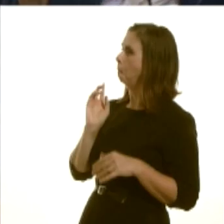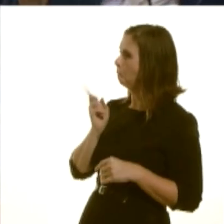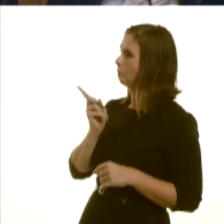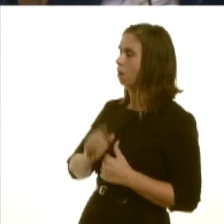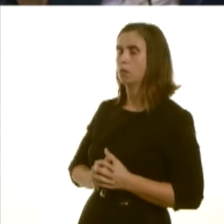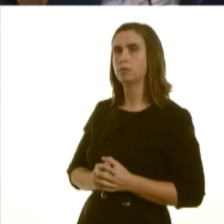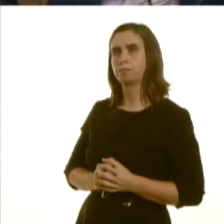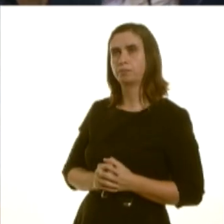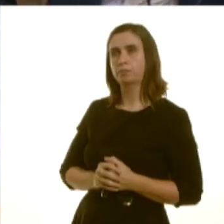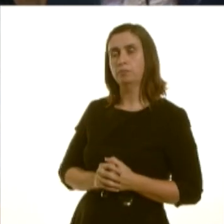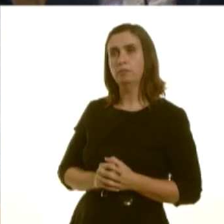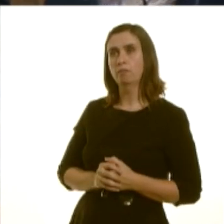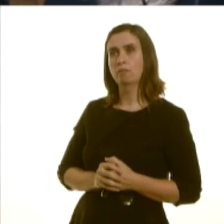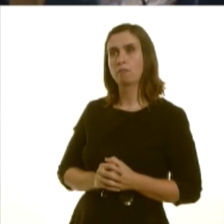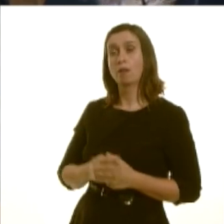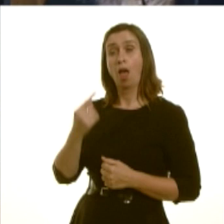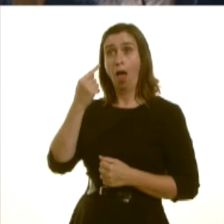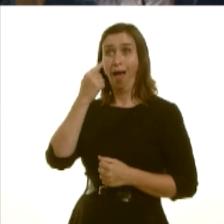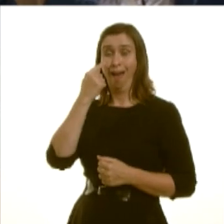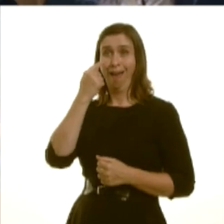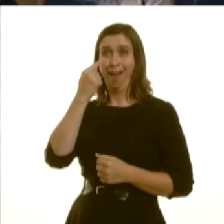that the number of people with eye disease will rise, because of the ageing population.